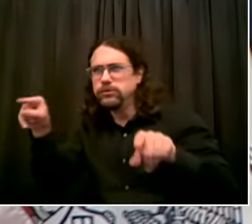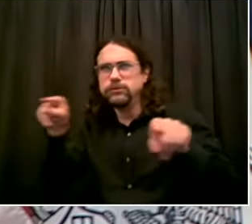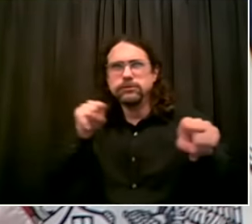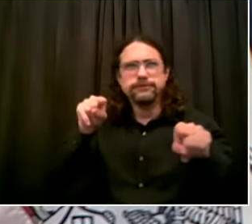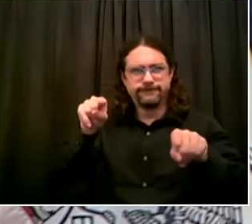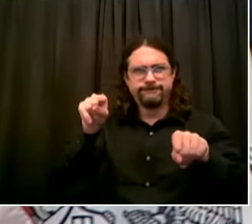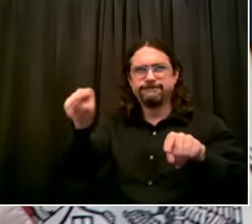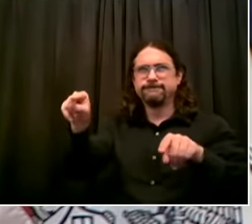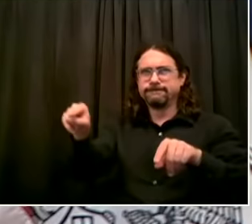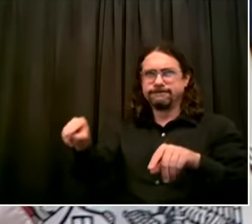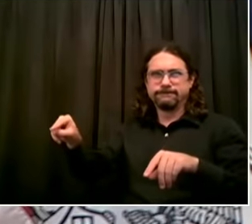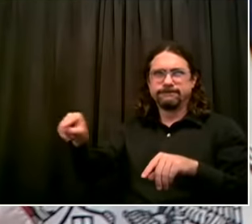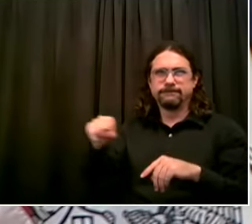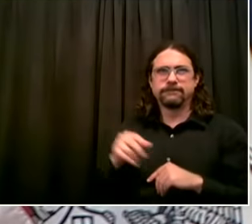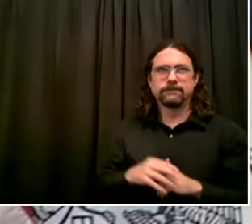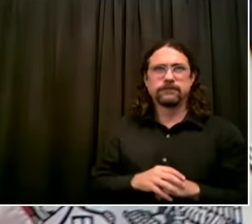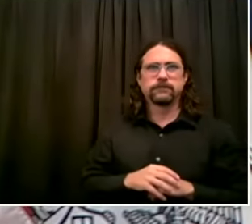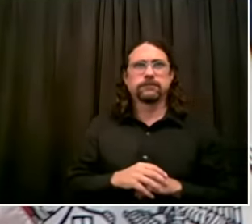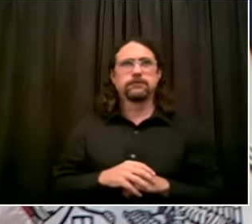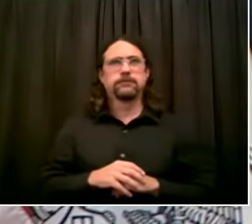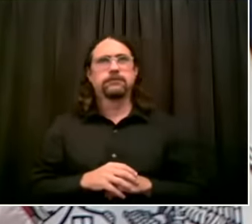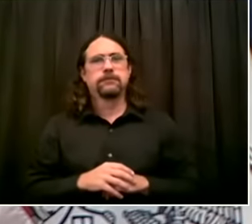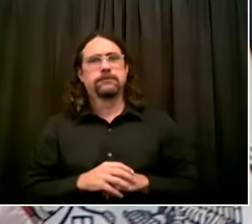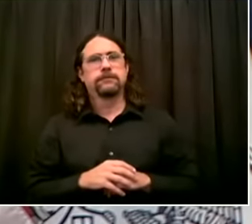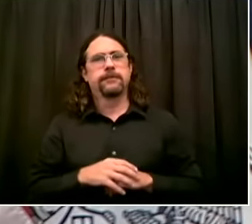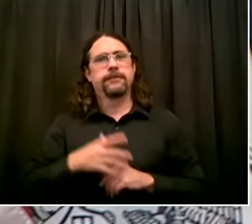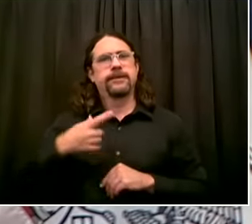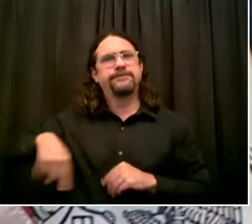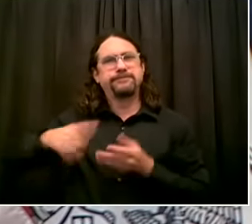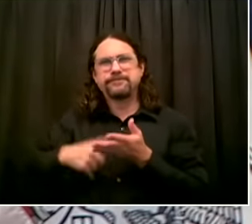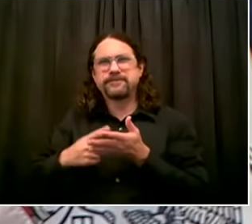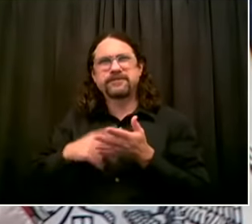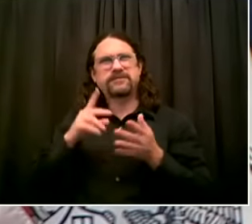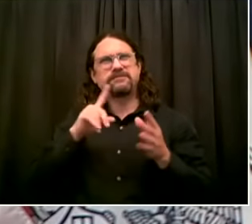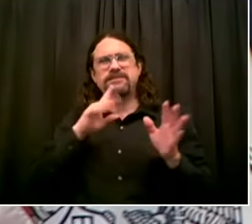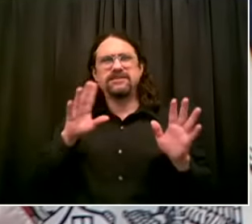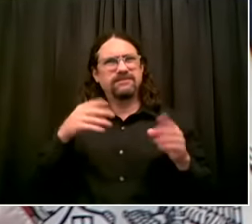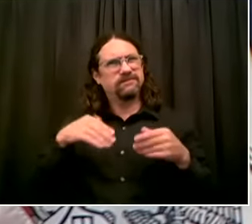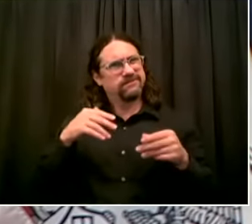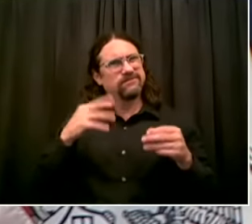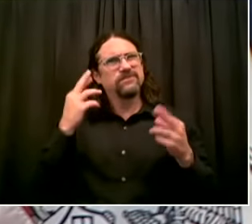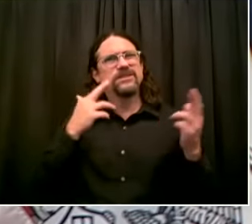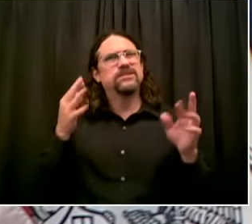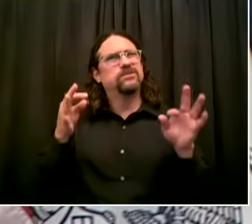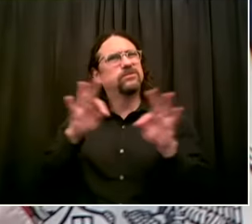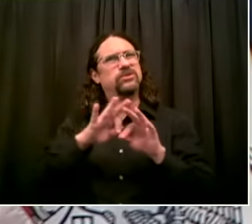OUR GOAL OF COURSE IS TO GIVE EVERYONE A